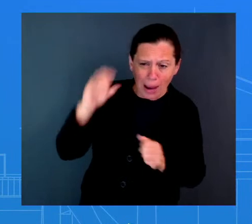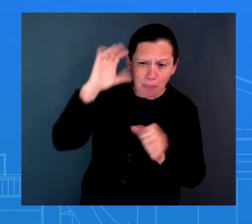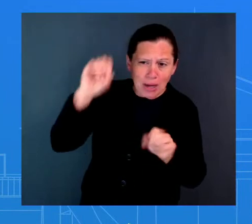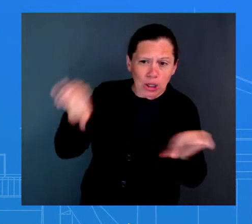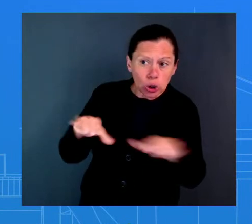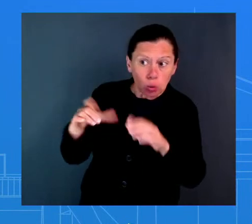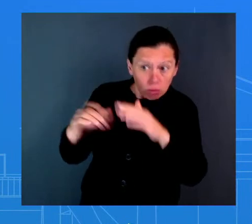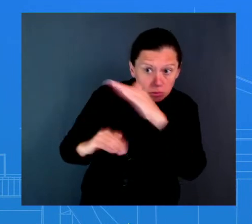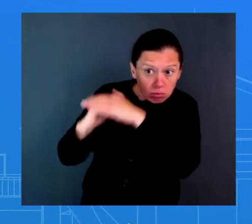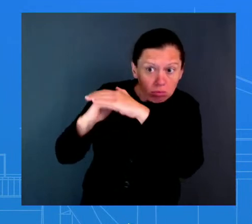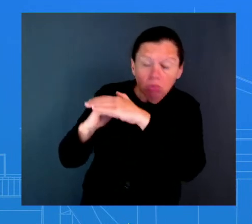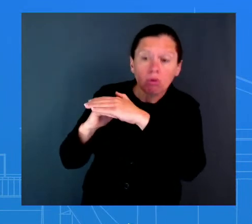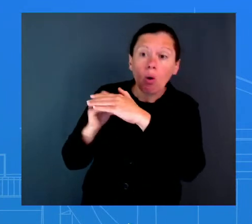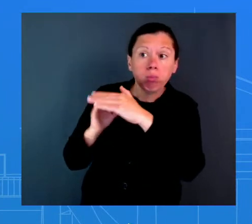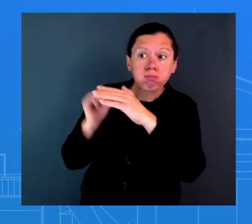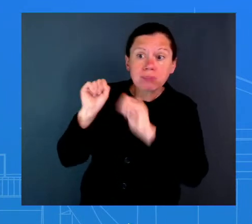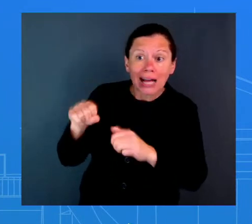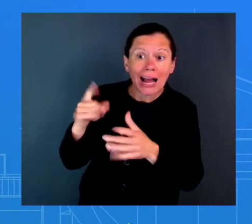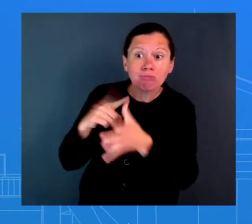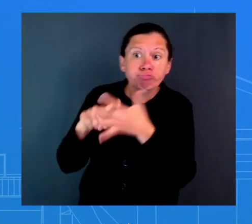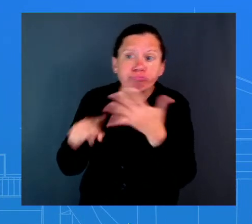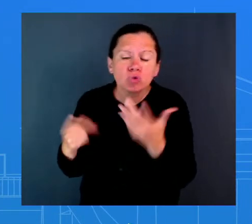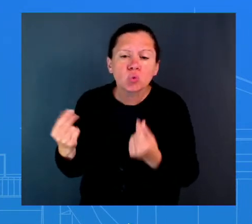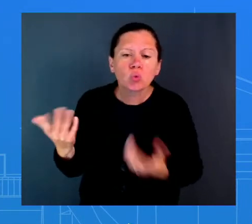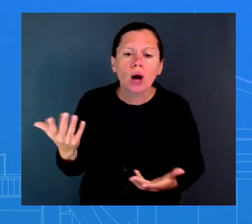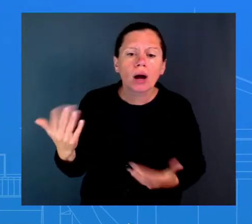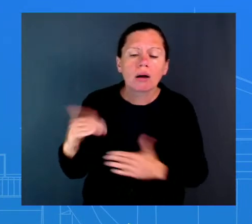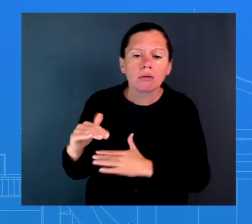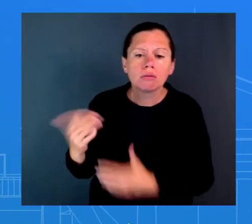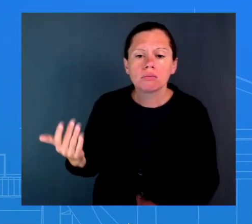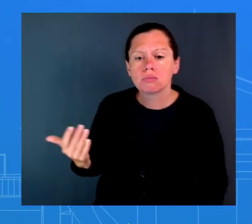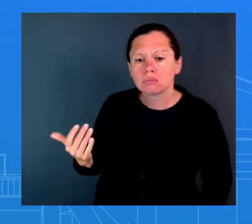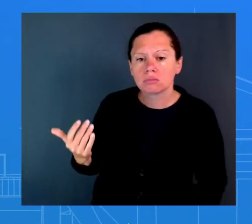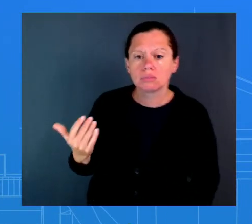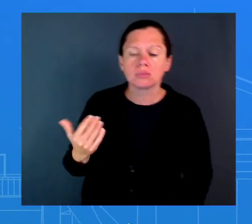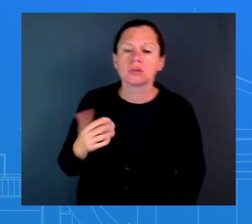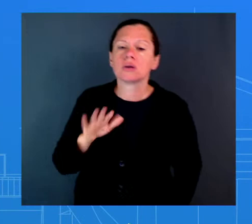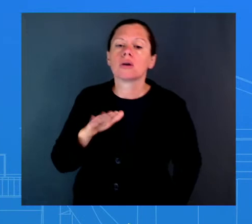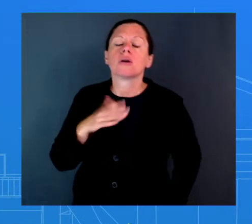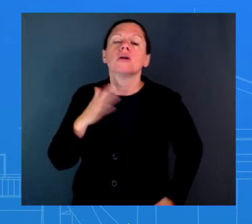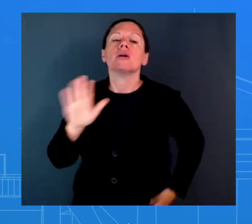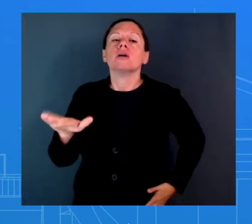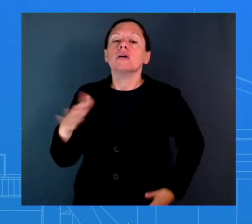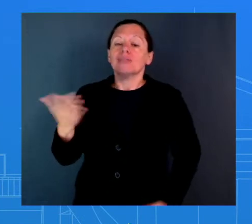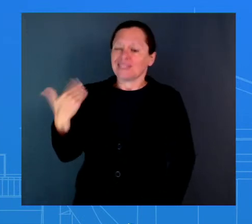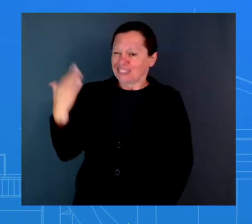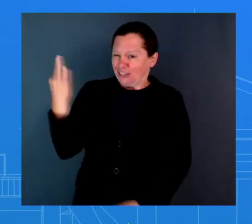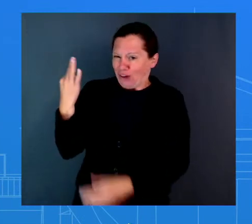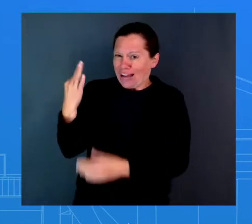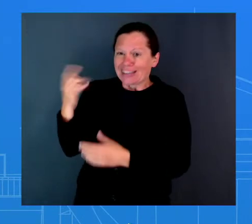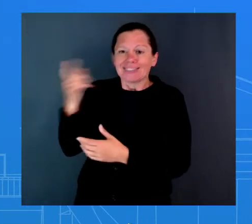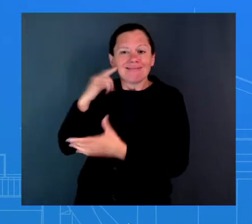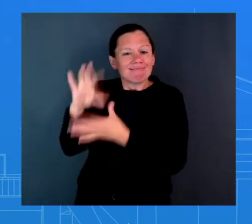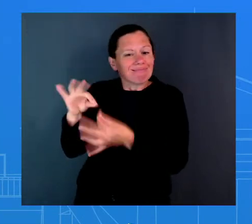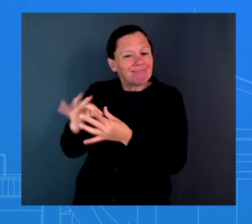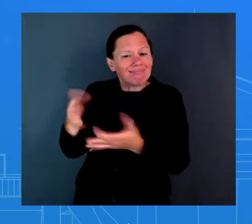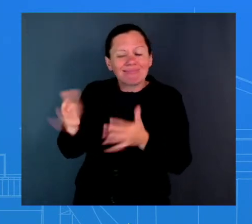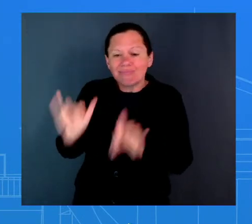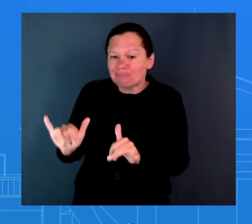Andrea, you heard from the President last Friday, where he said -- he said that record corporate profits should lead to record UAW contracts. He was very clear about that.